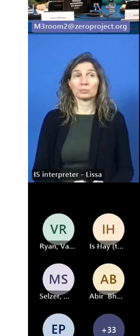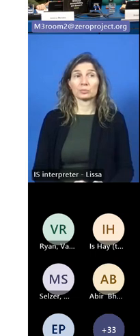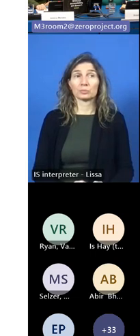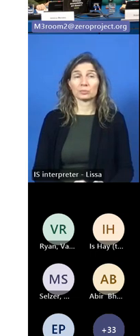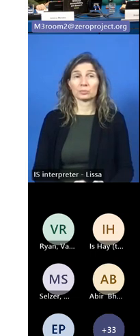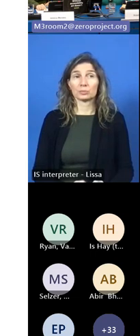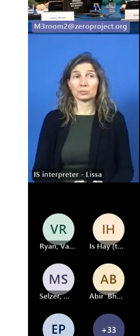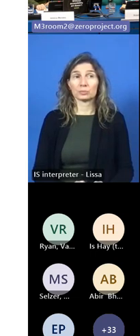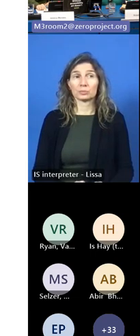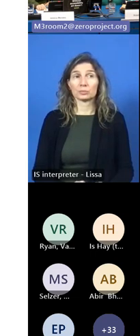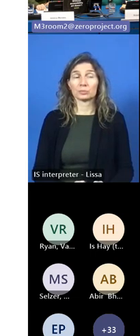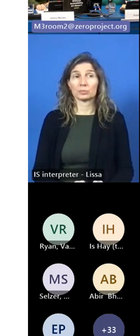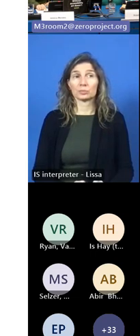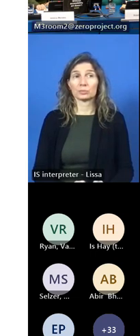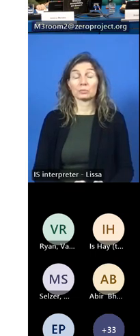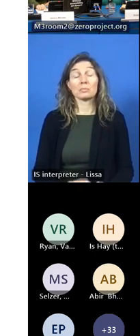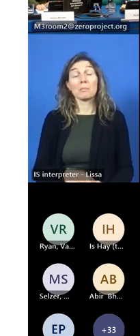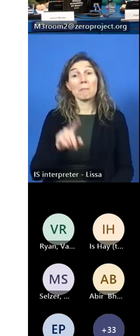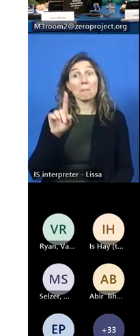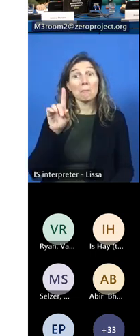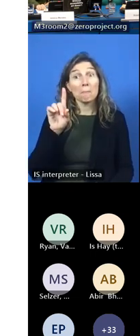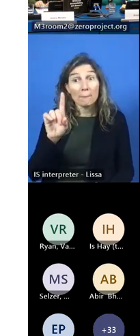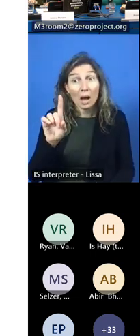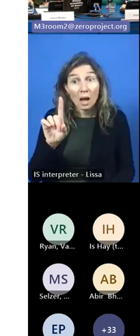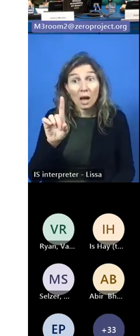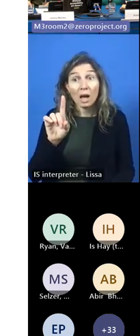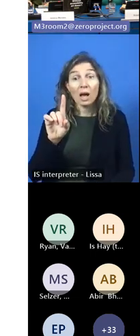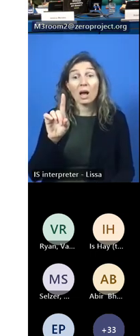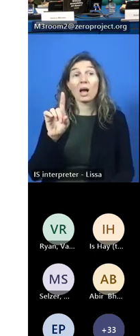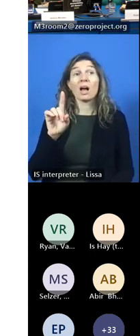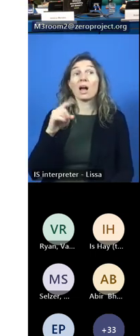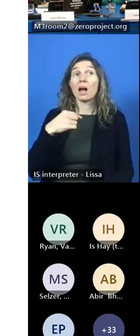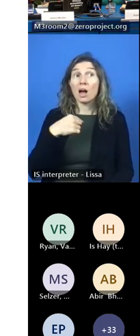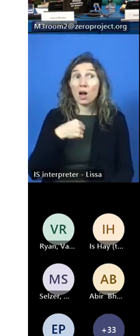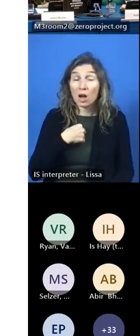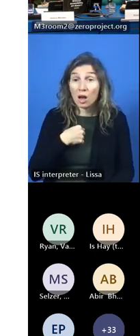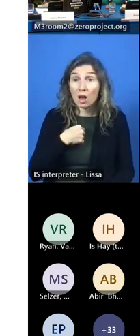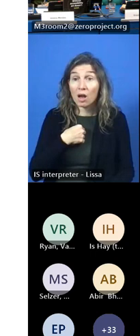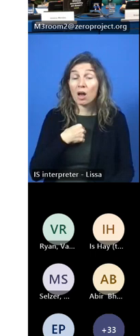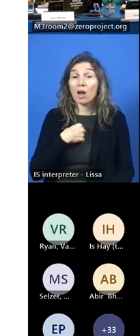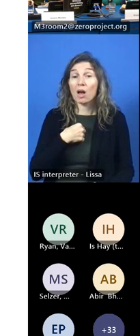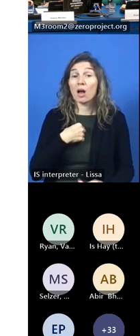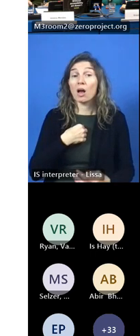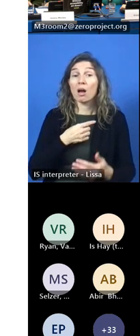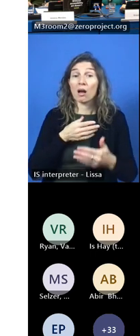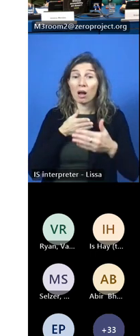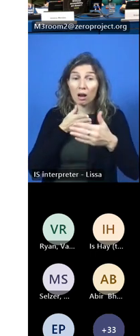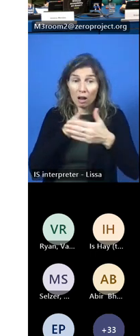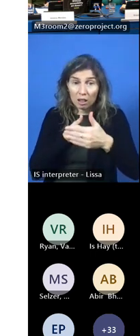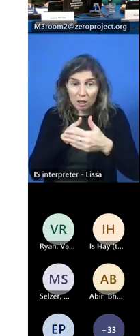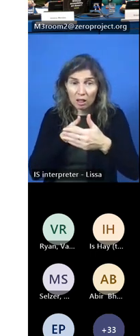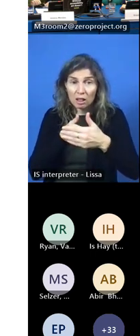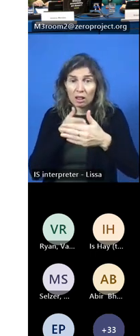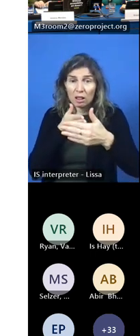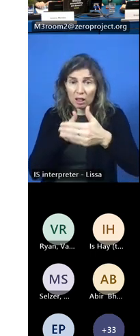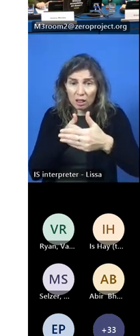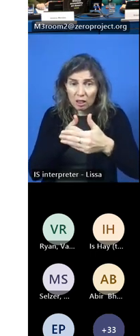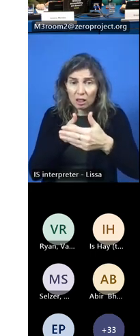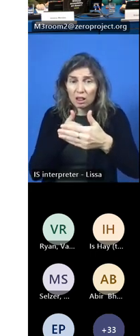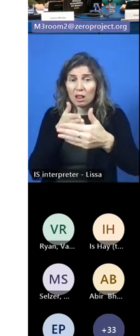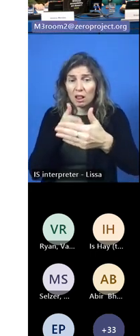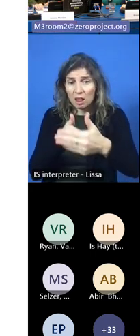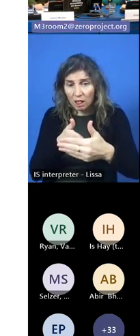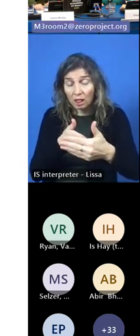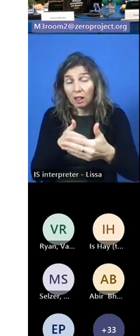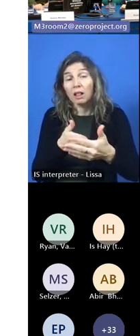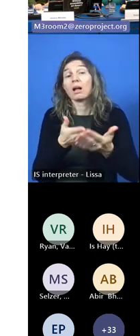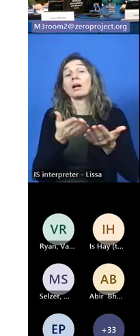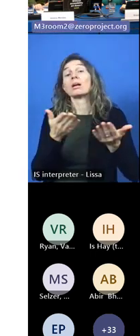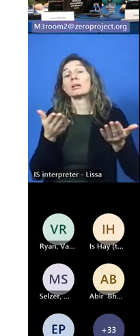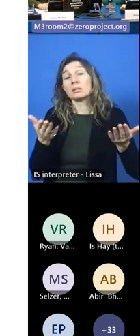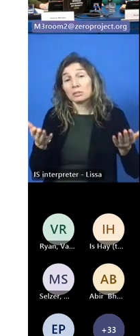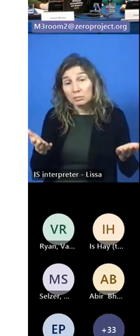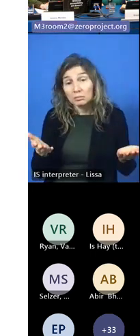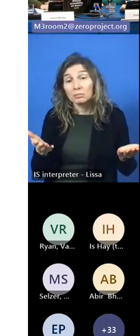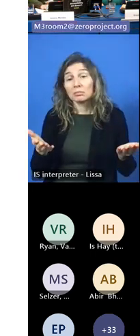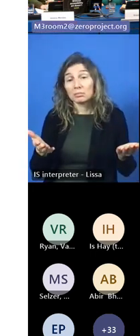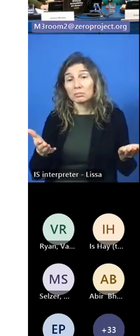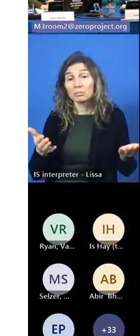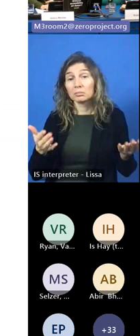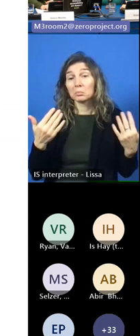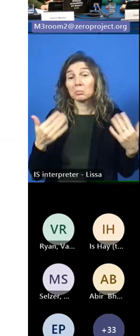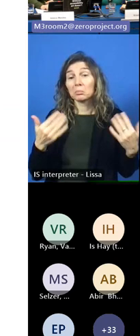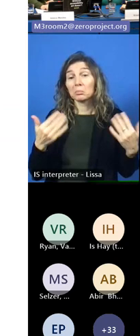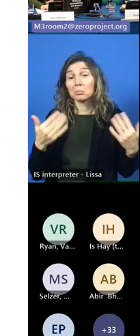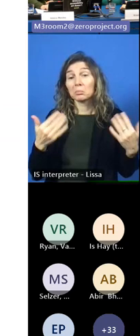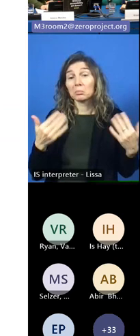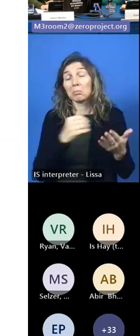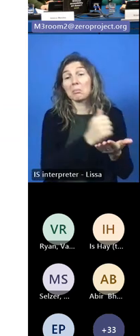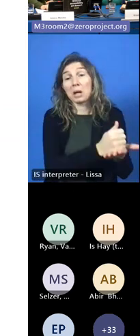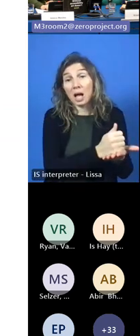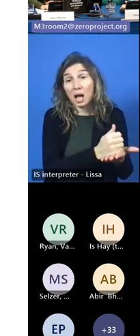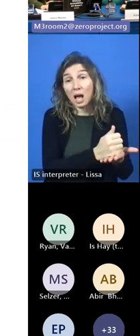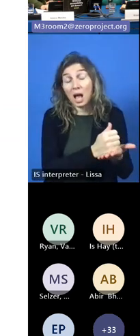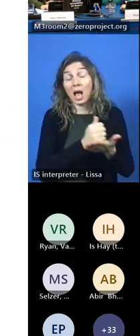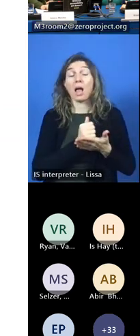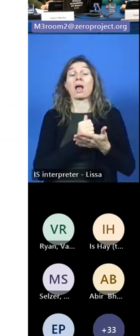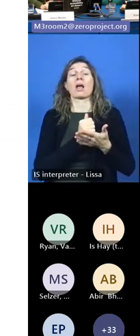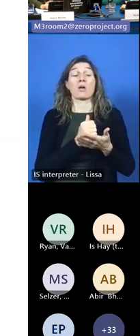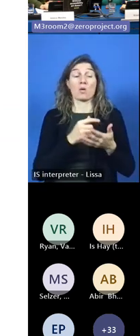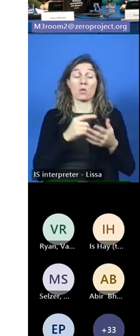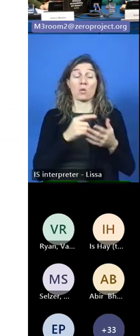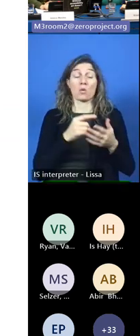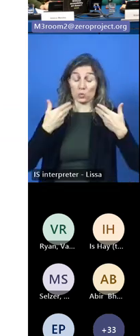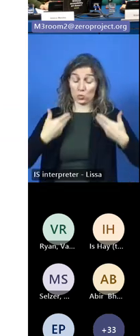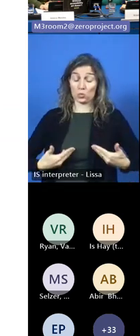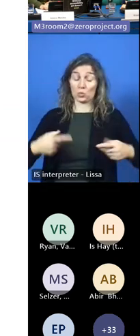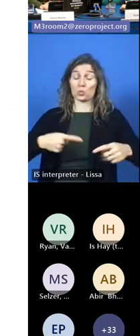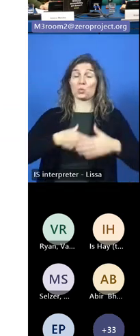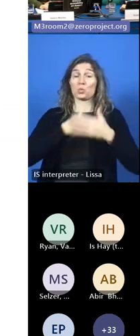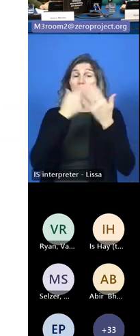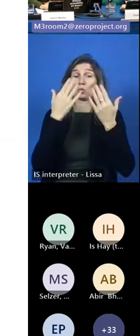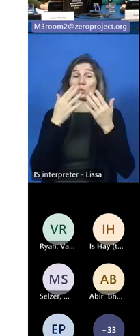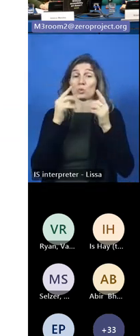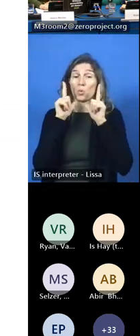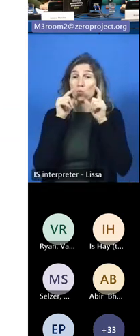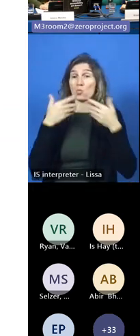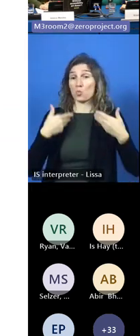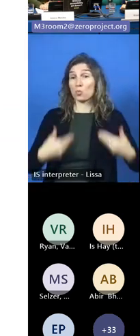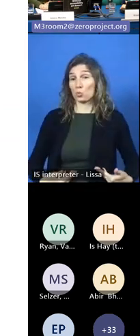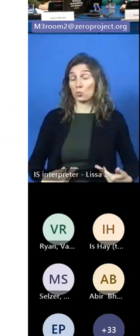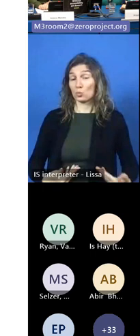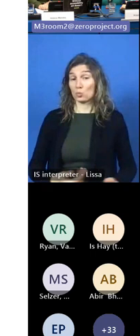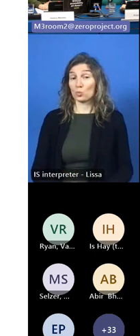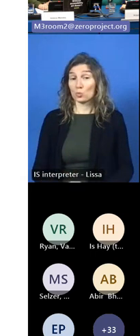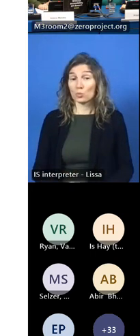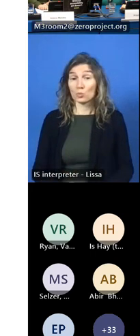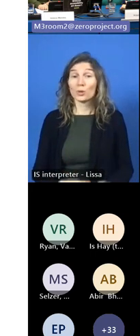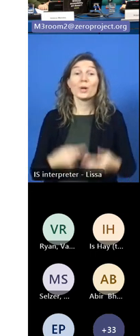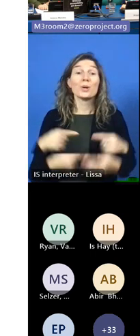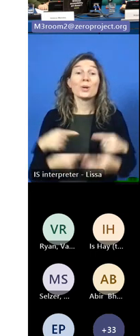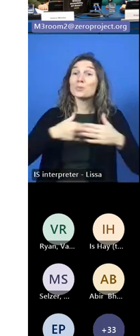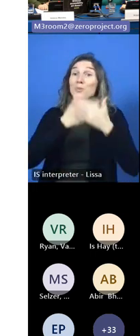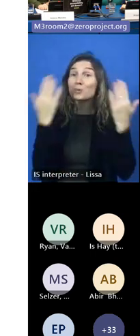have not been faced I wouldn't be the person that I am today. A happy woman